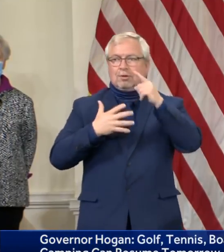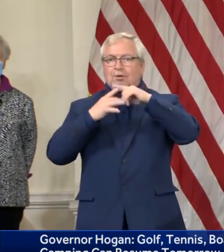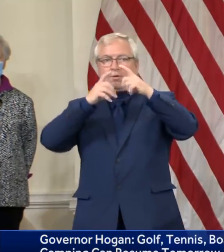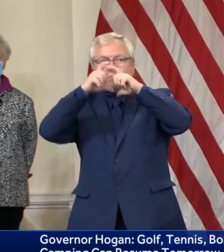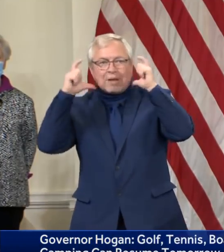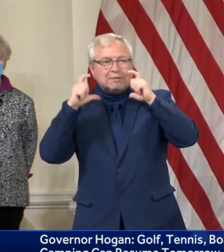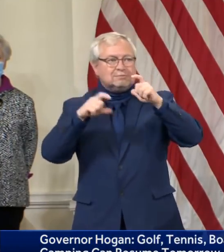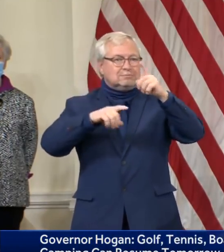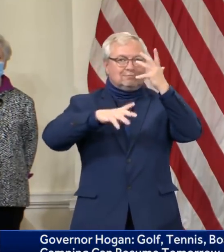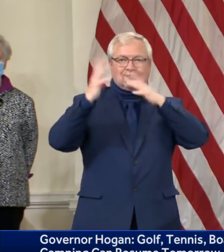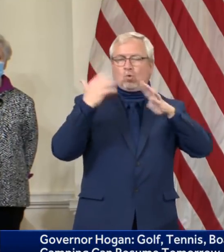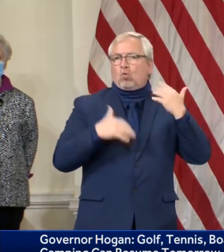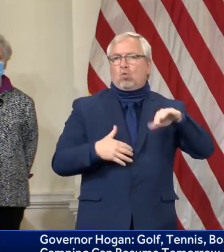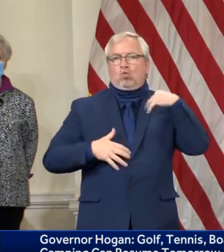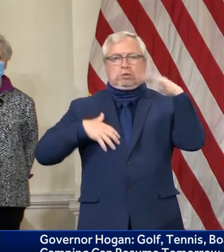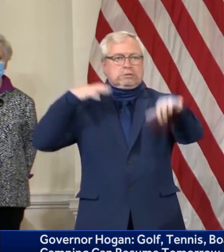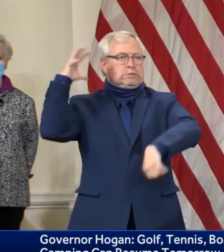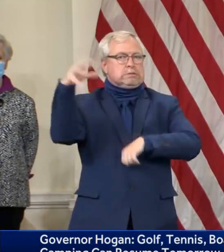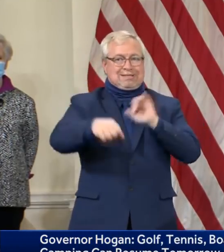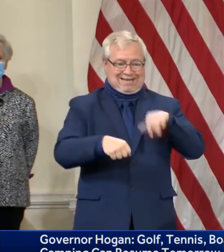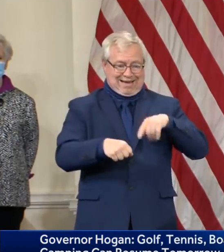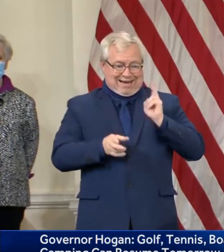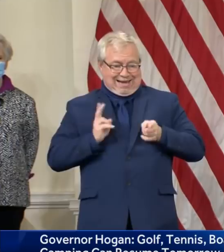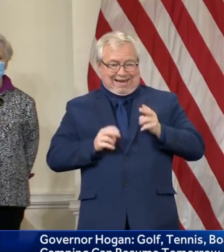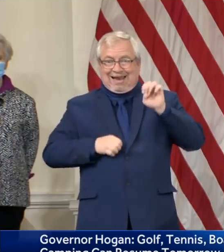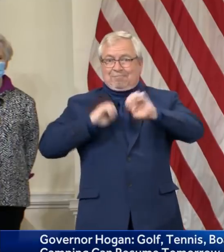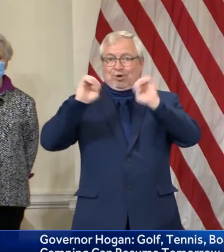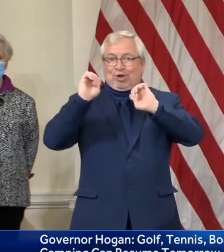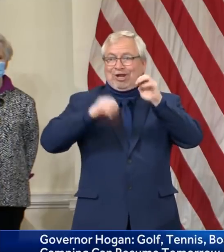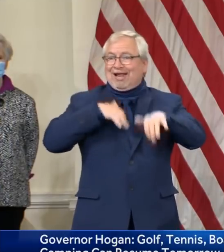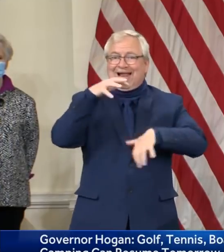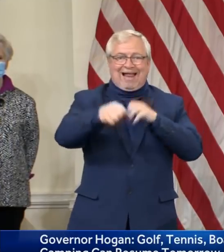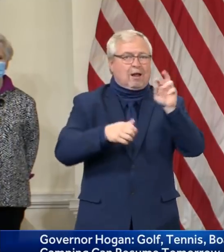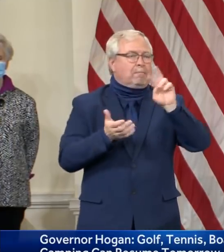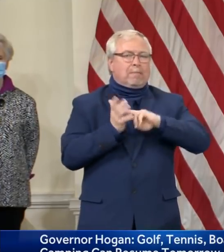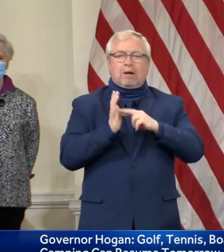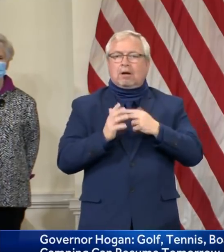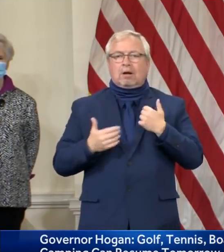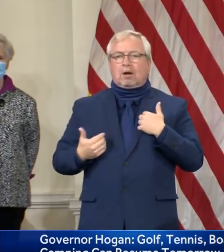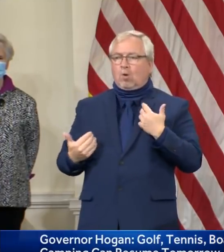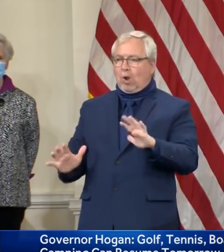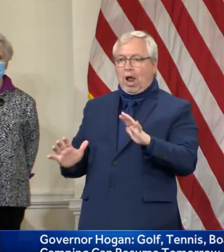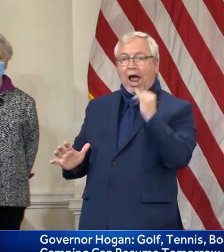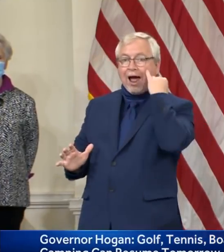ROLLED, AND BY VENTILATORS, MASKS, AND DOWNS. WE DO NOT DO THIS ON A NORMAL BASIS.